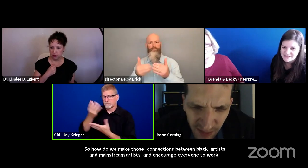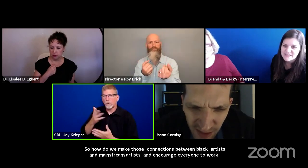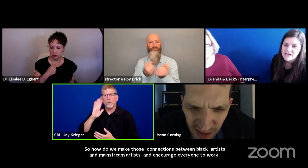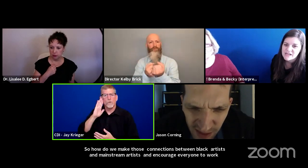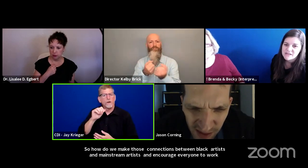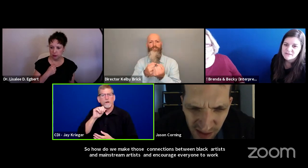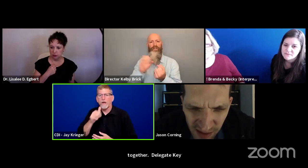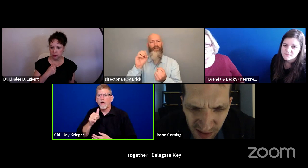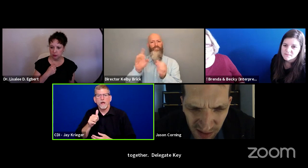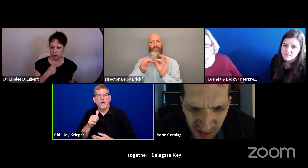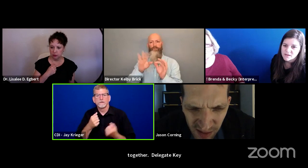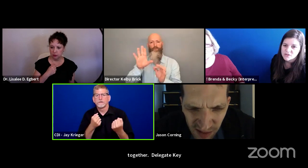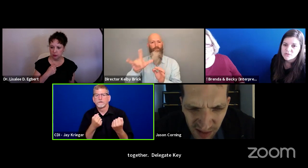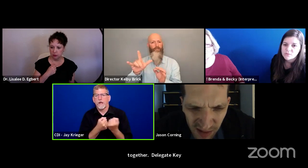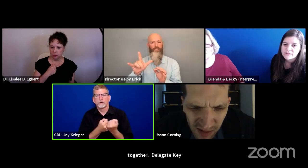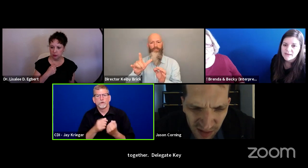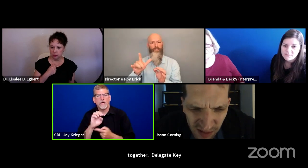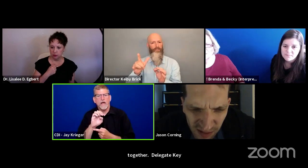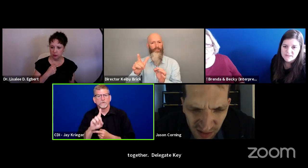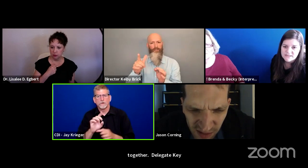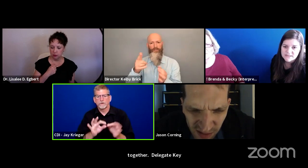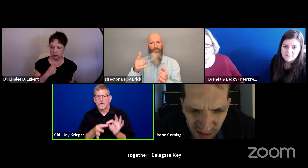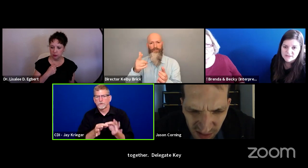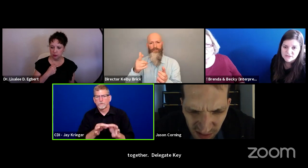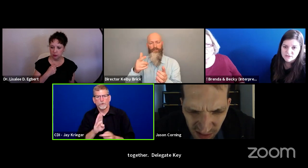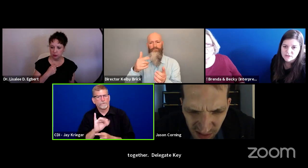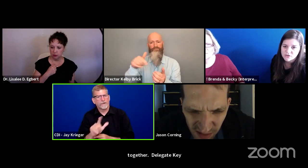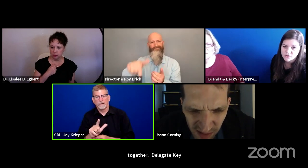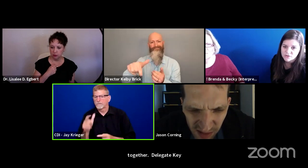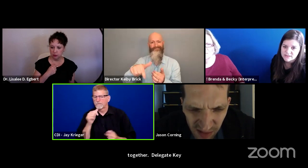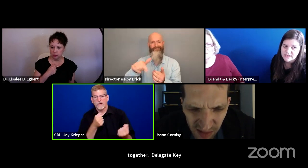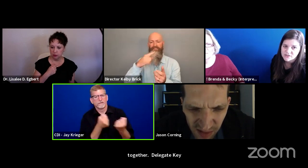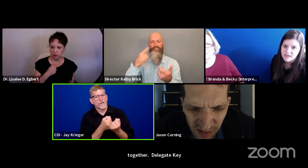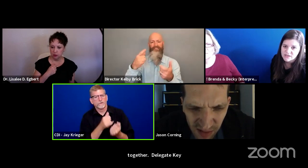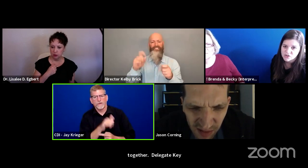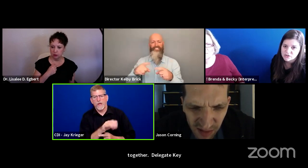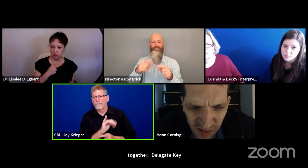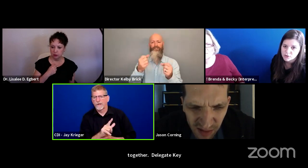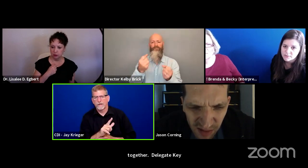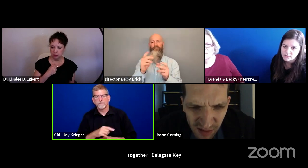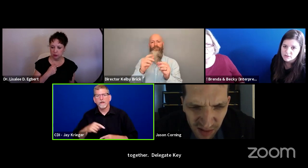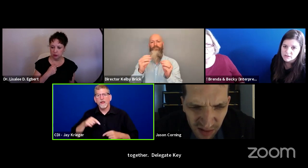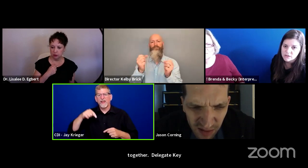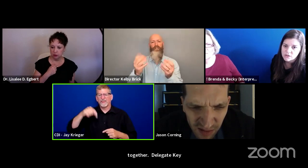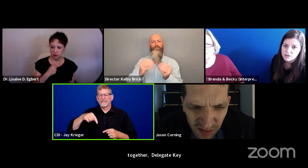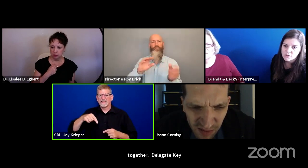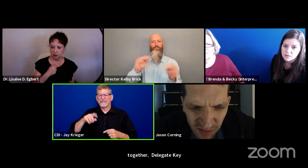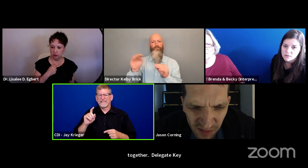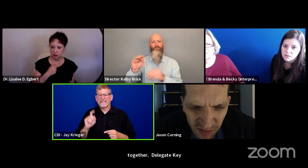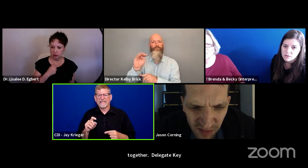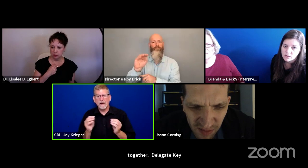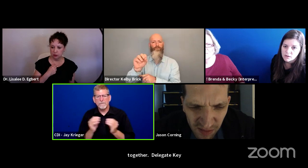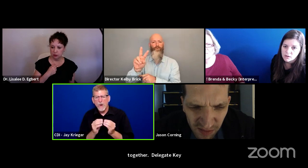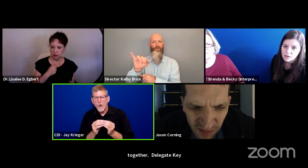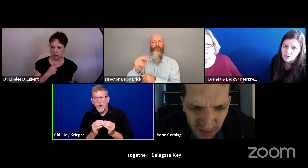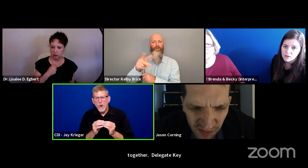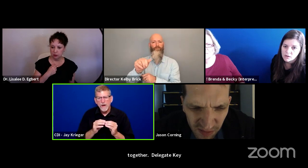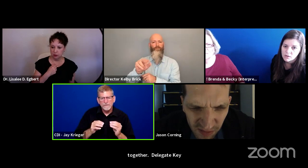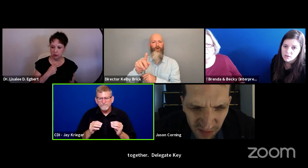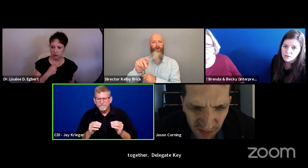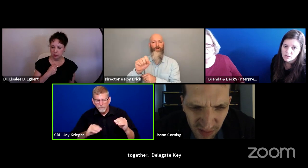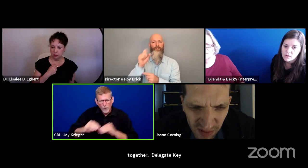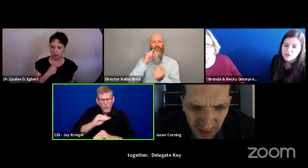she will not be sponsoring or introducing an educational interpreter bill.